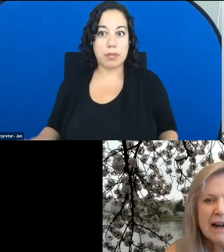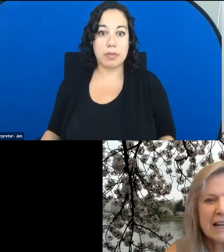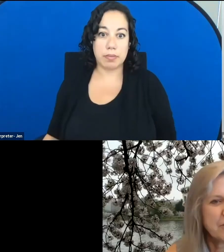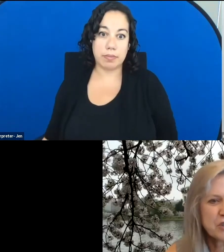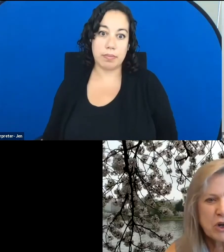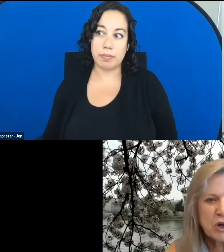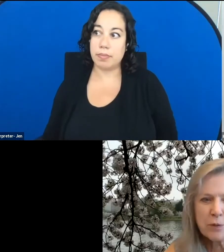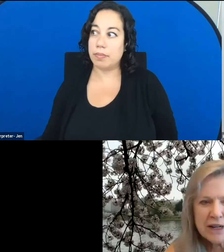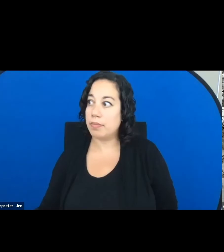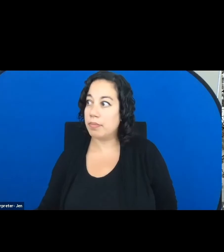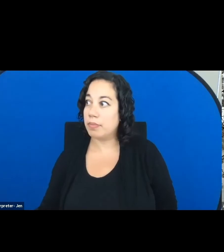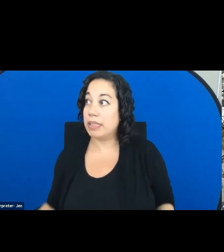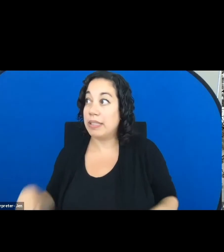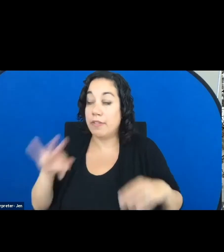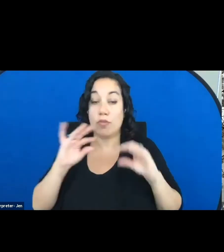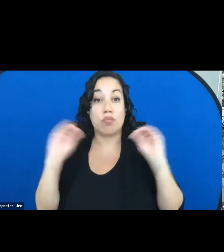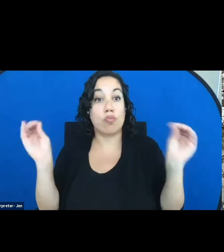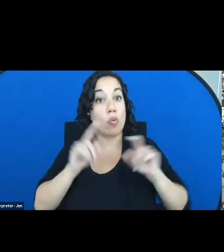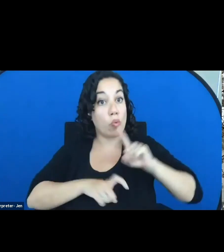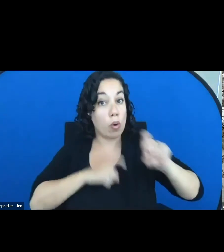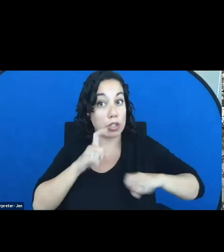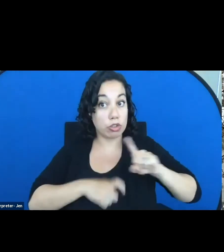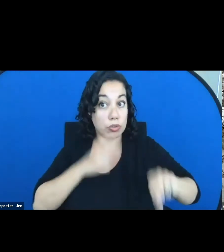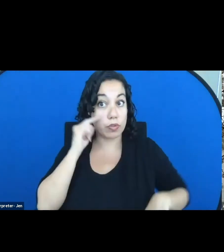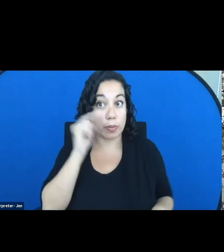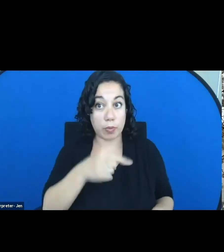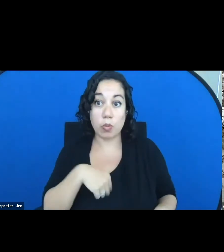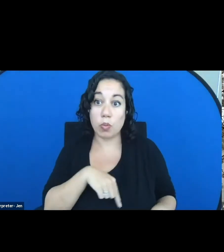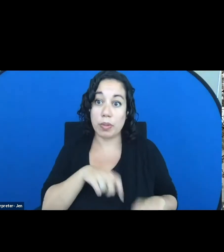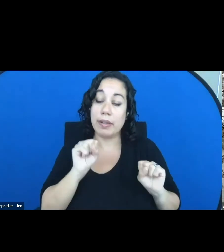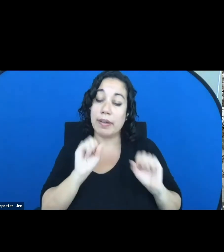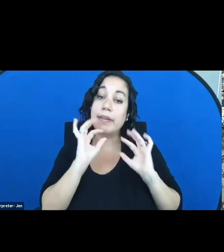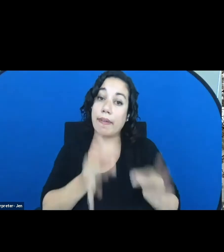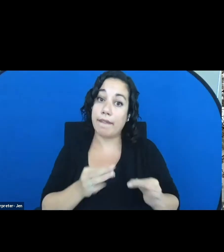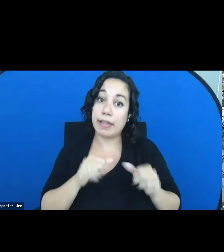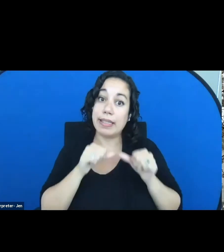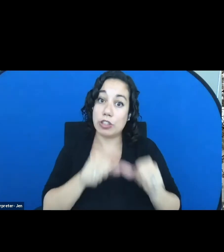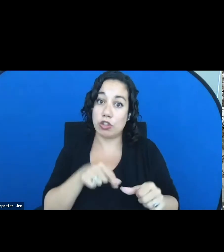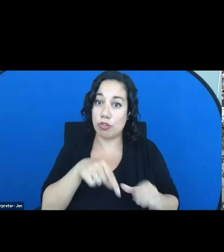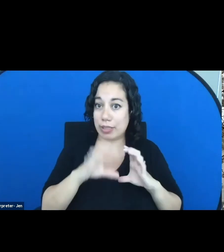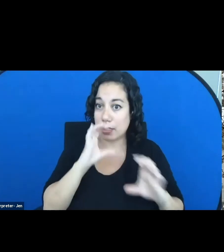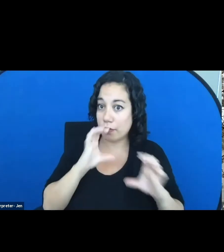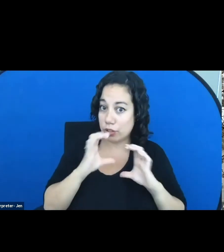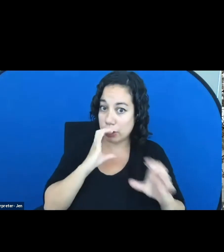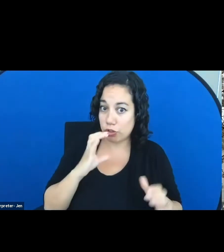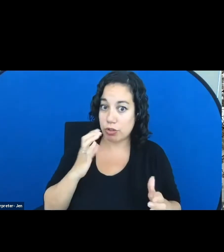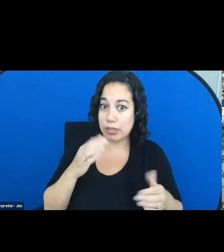are no pressing questions, we can definitely continue this conversation in the general